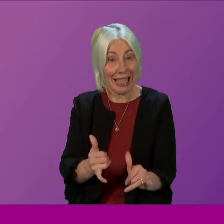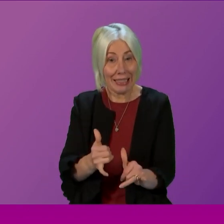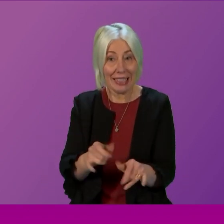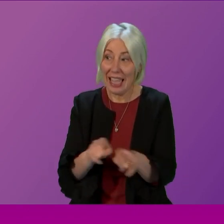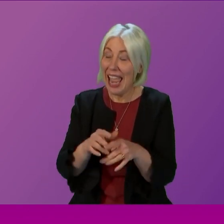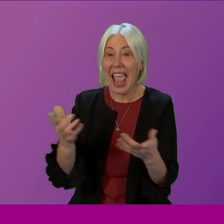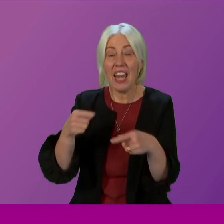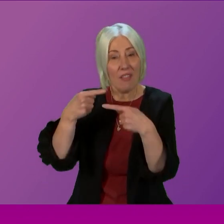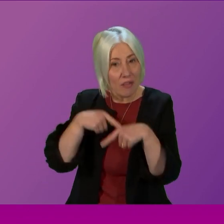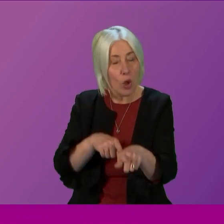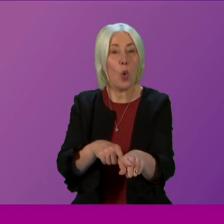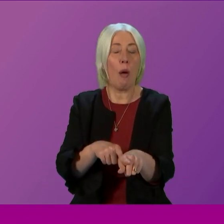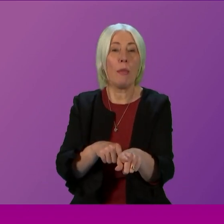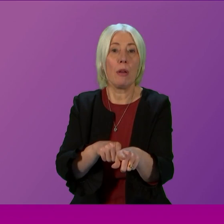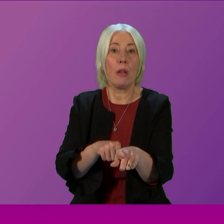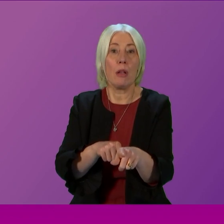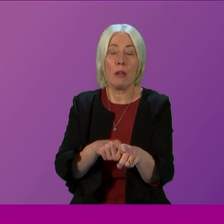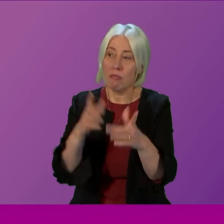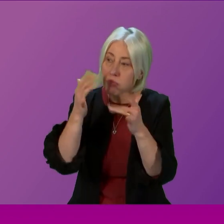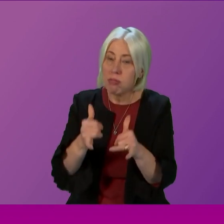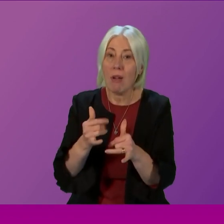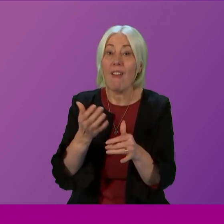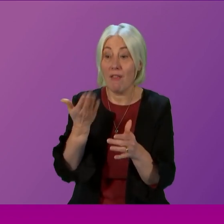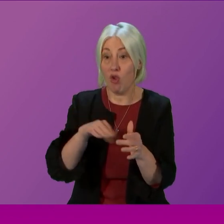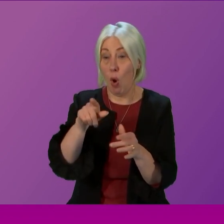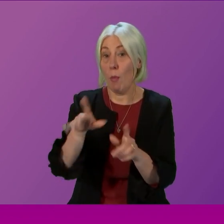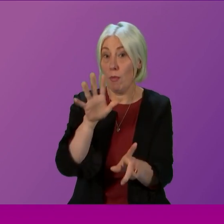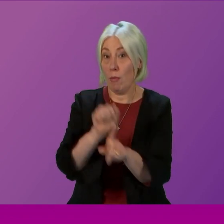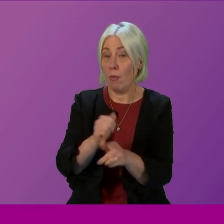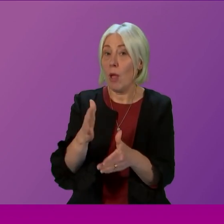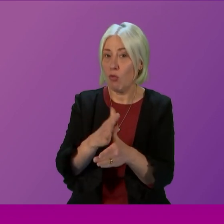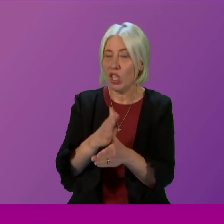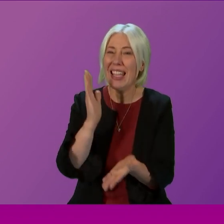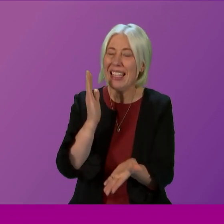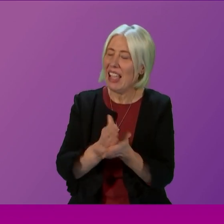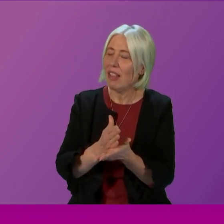that is required as a result of them. That is particularly important around a range of women’s